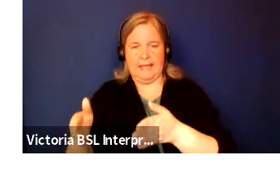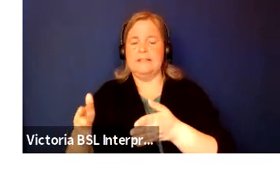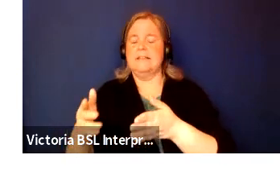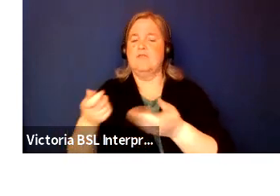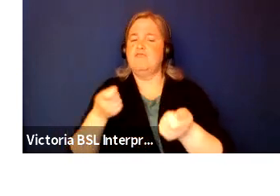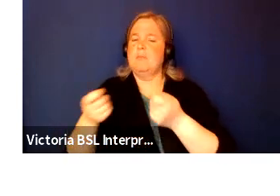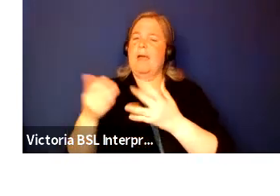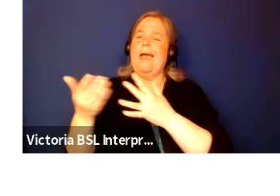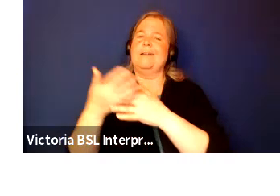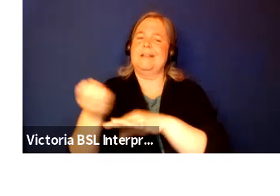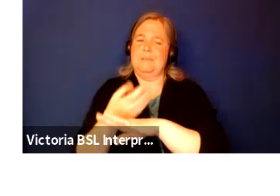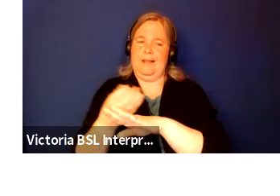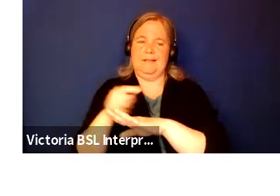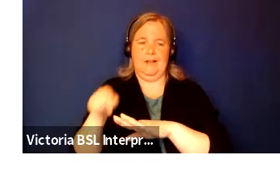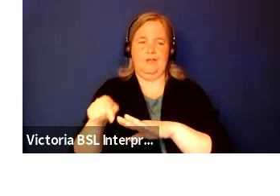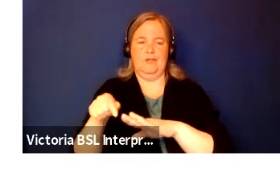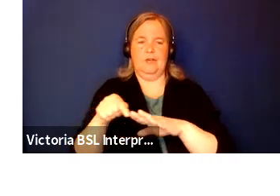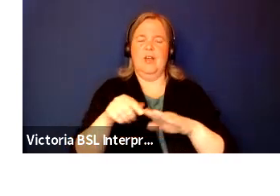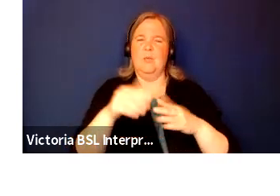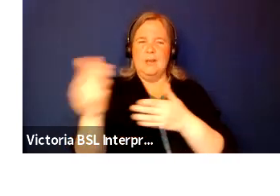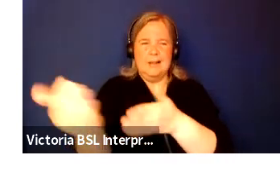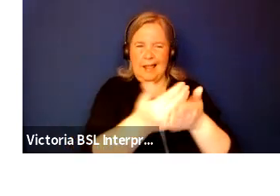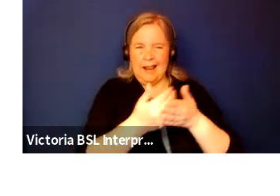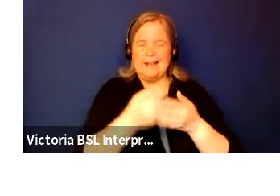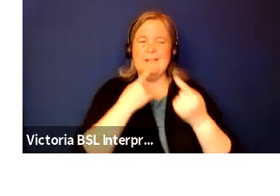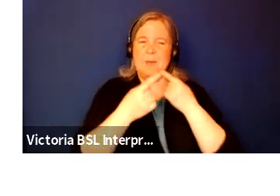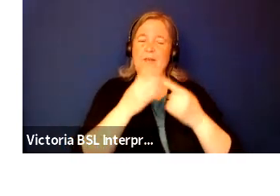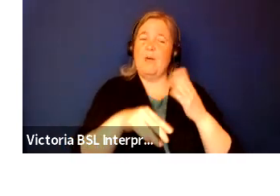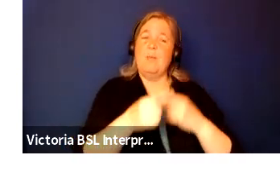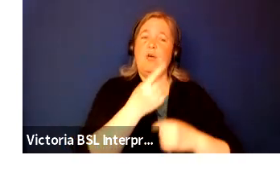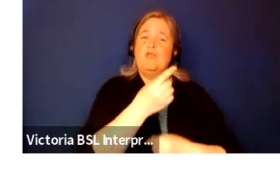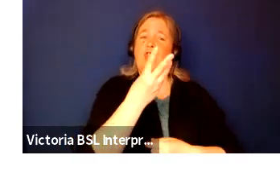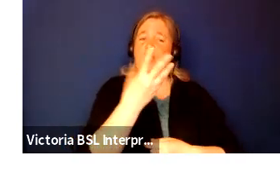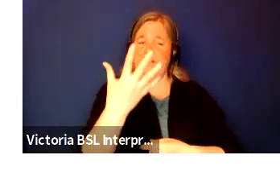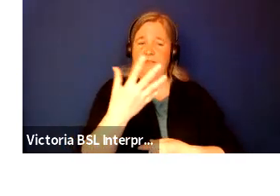Data collection form 135 persons with